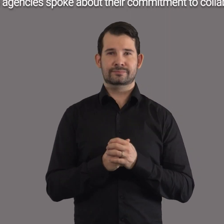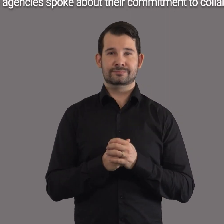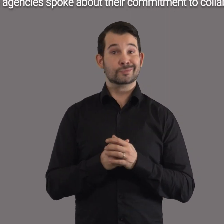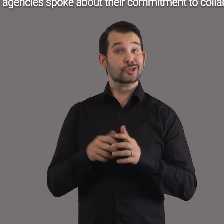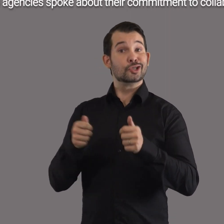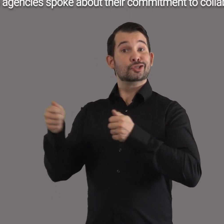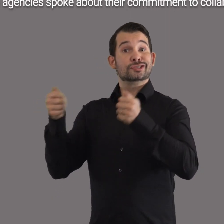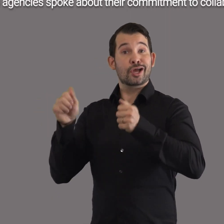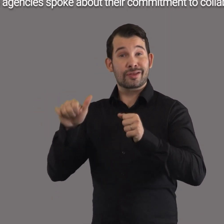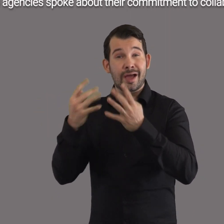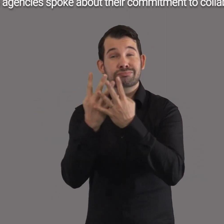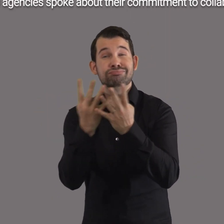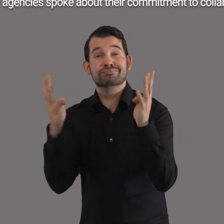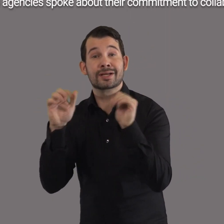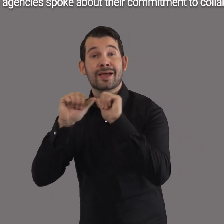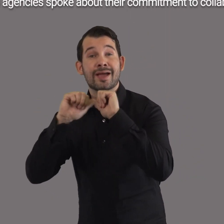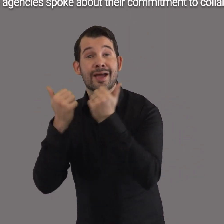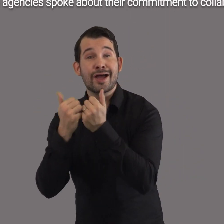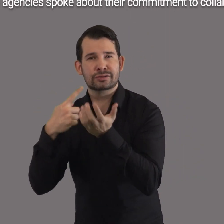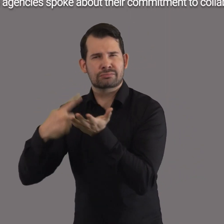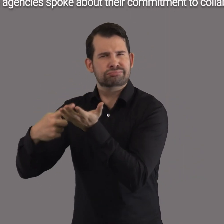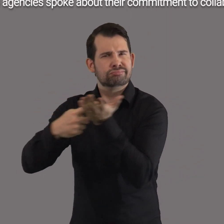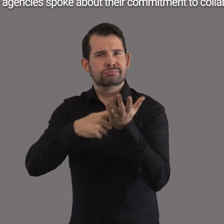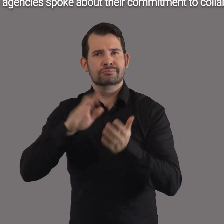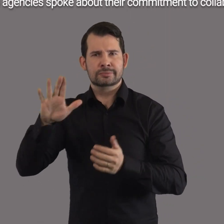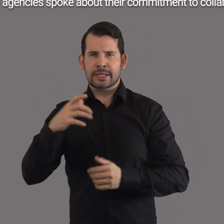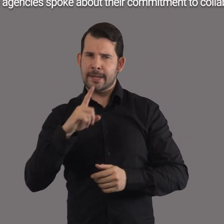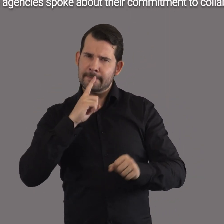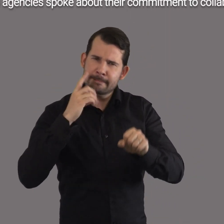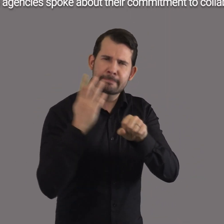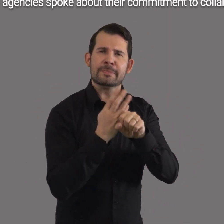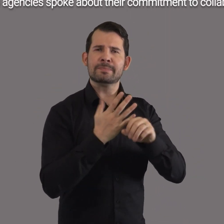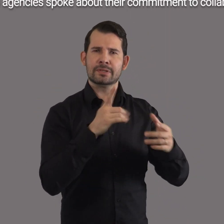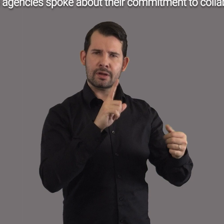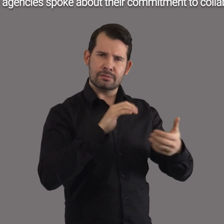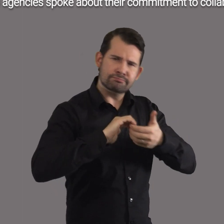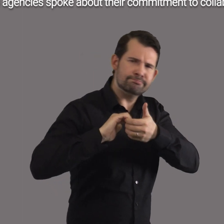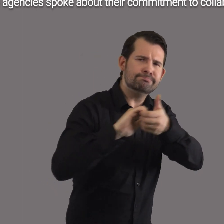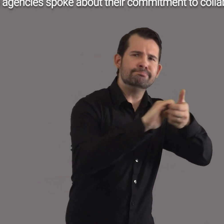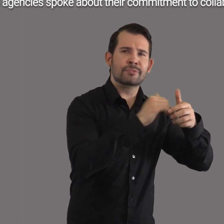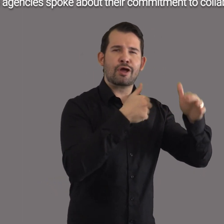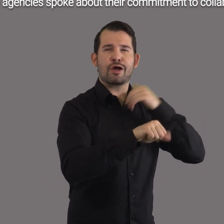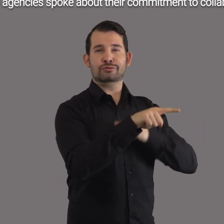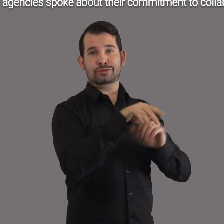The Chairs of these agencies spoke about their commitment to collaboration under the